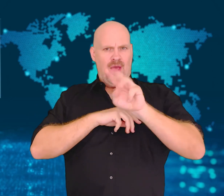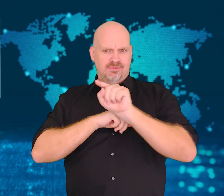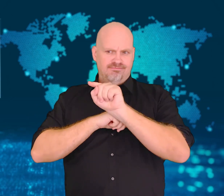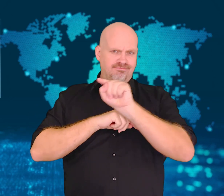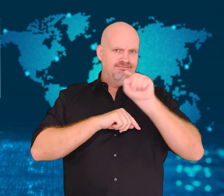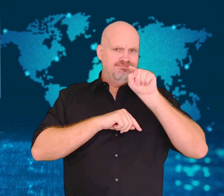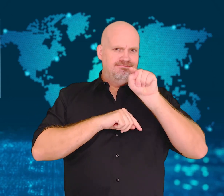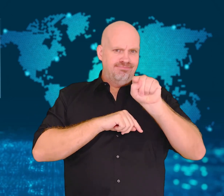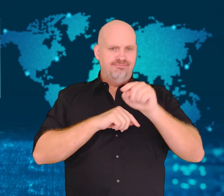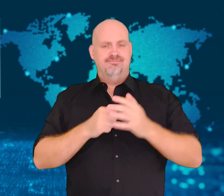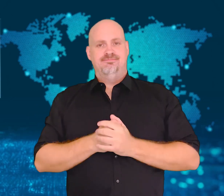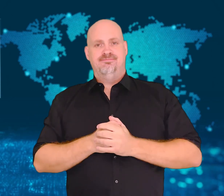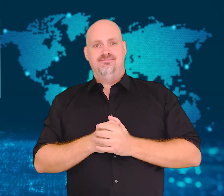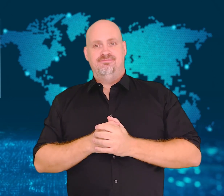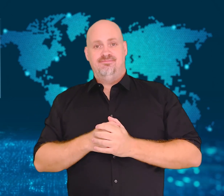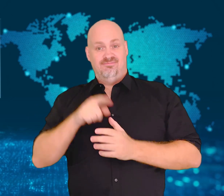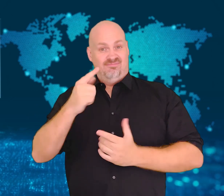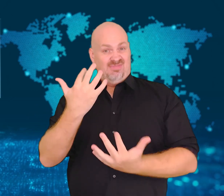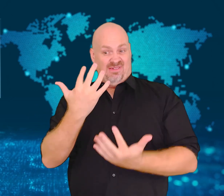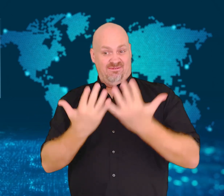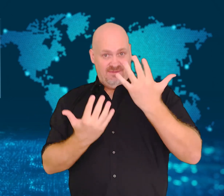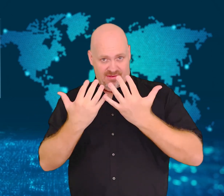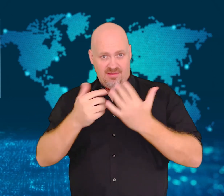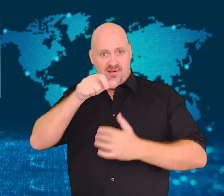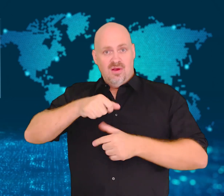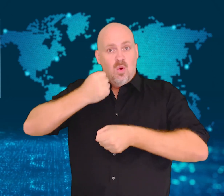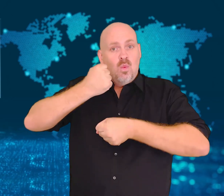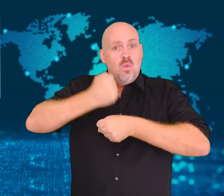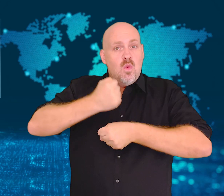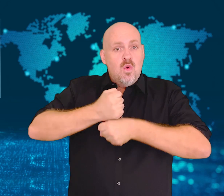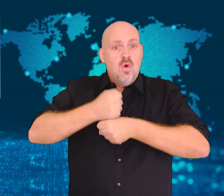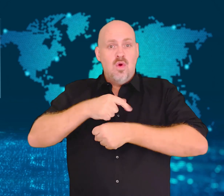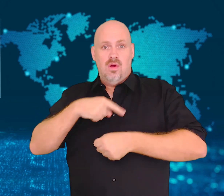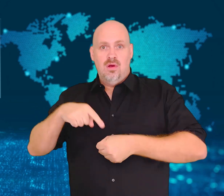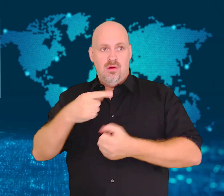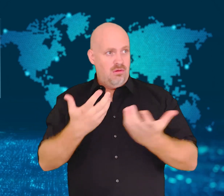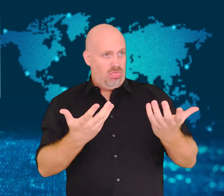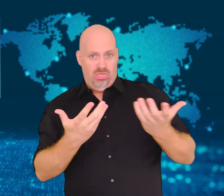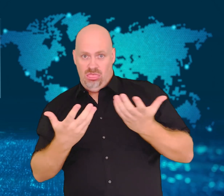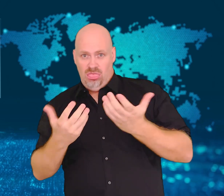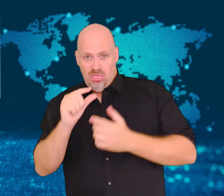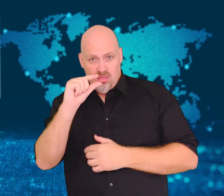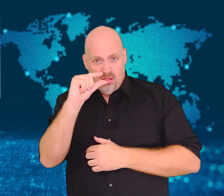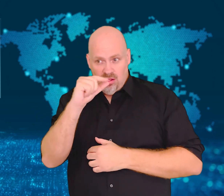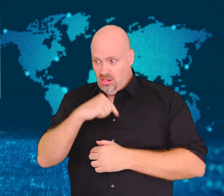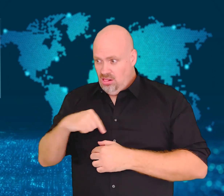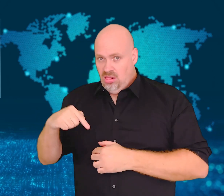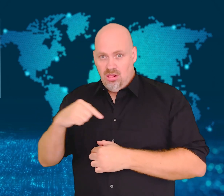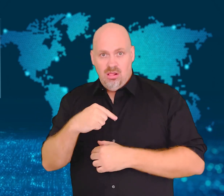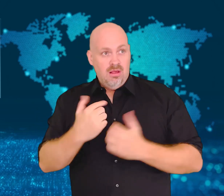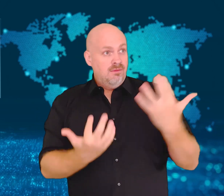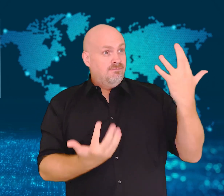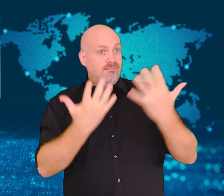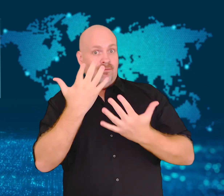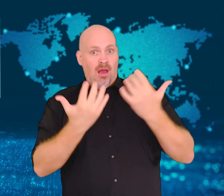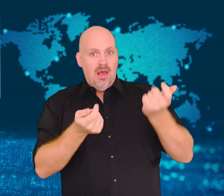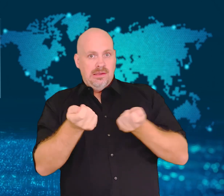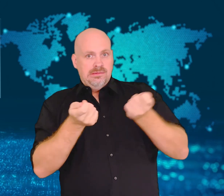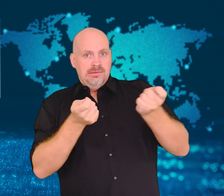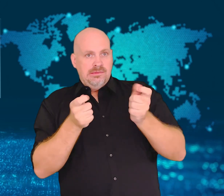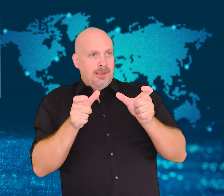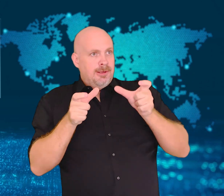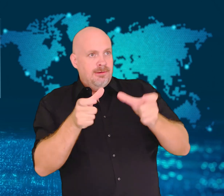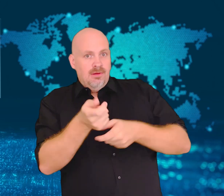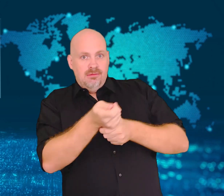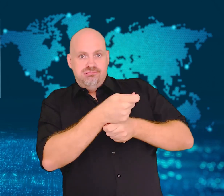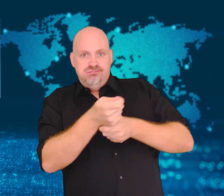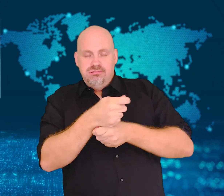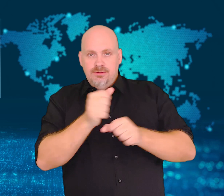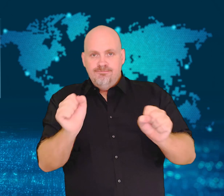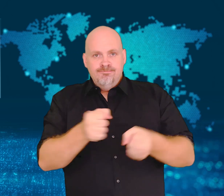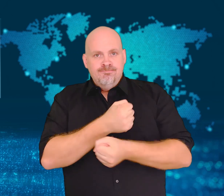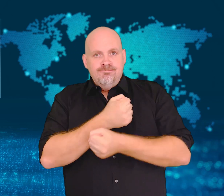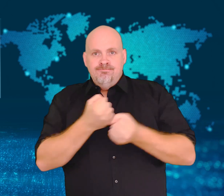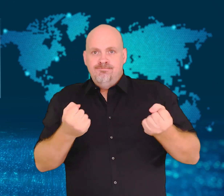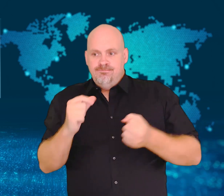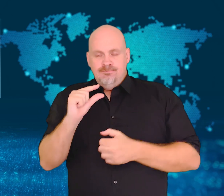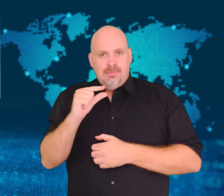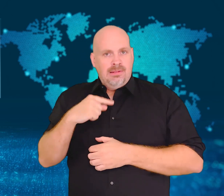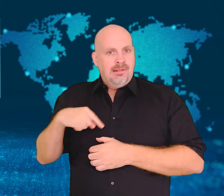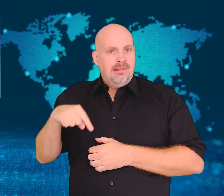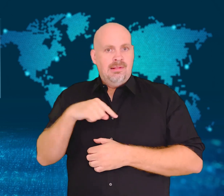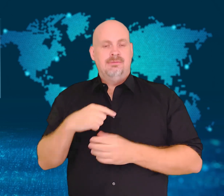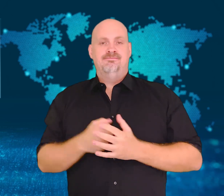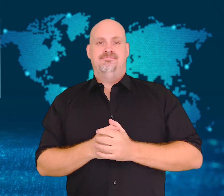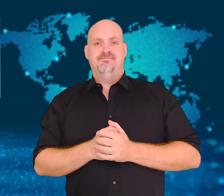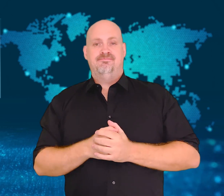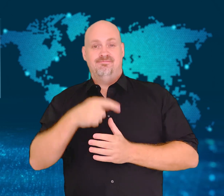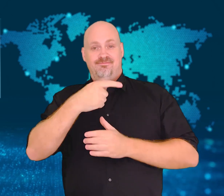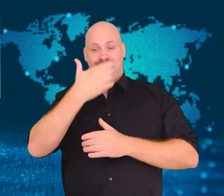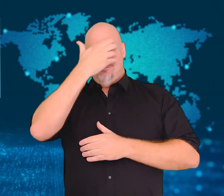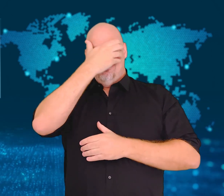More than 1,000 stone statues are in the Rapa Nui Park.